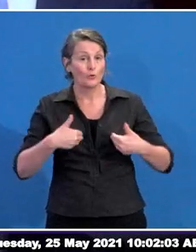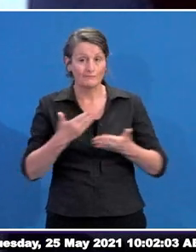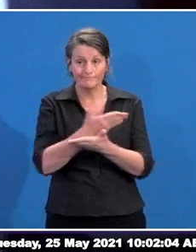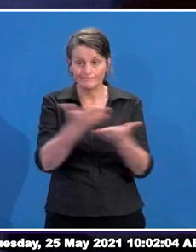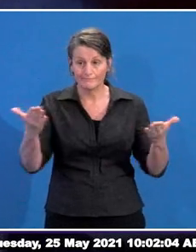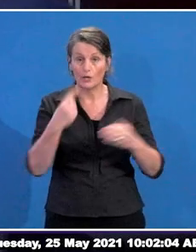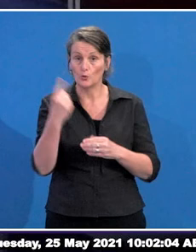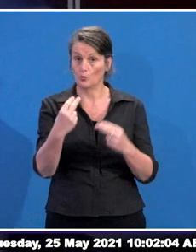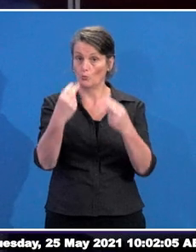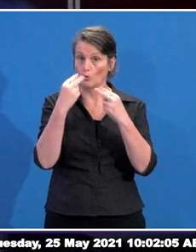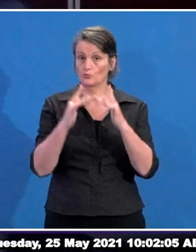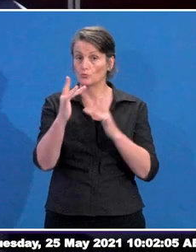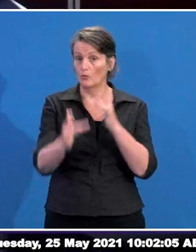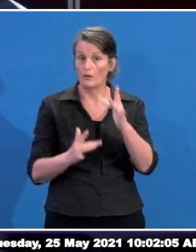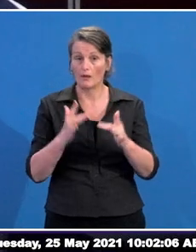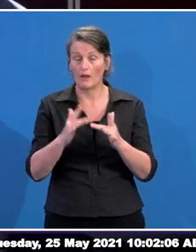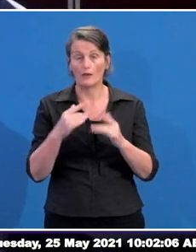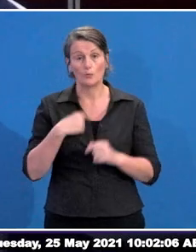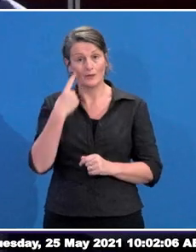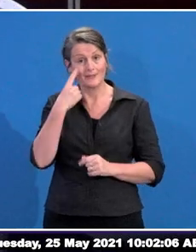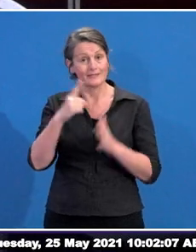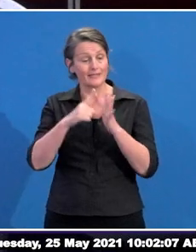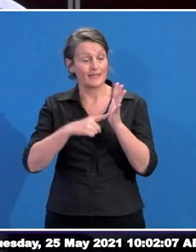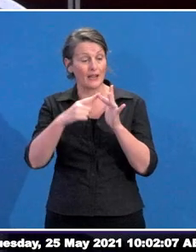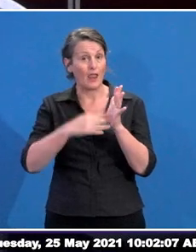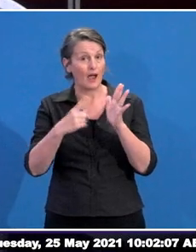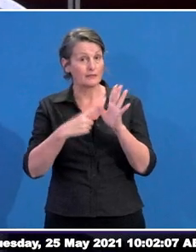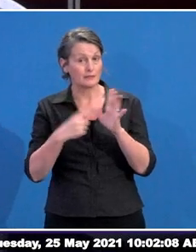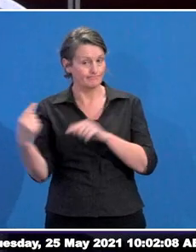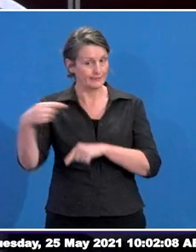And commissioners, you will see that Eliza has returned to complete her evidence